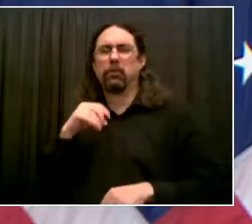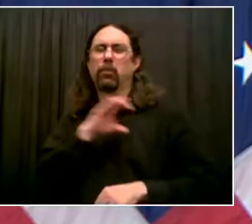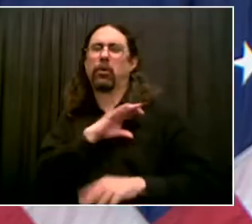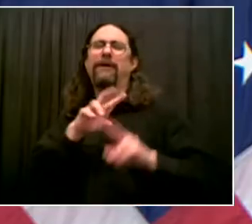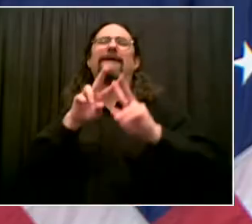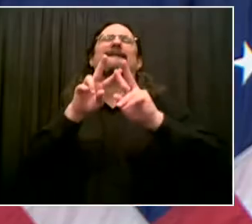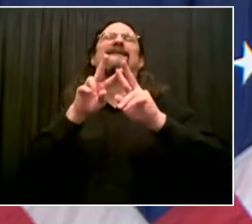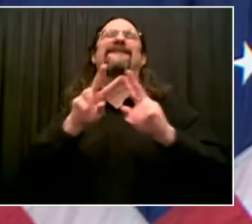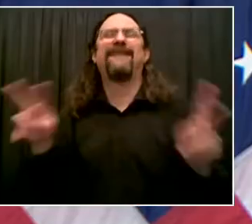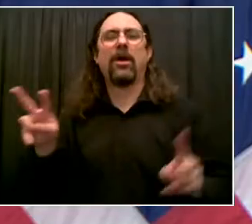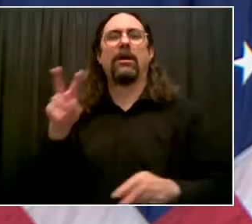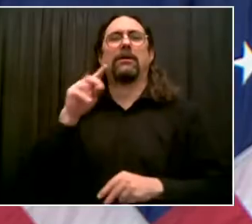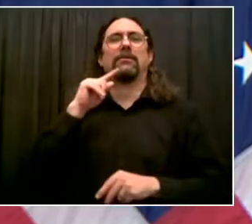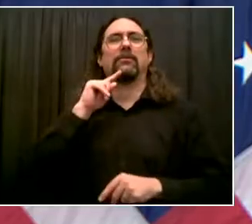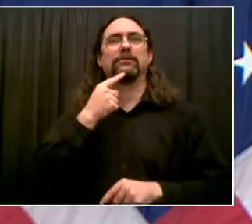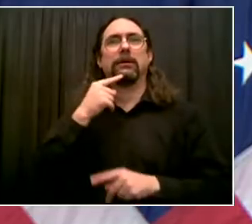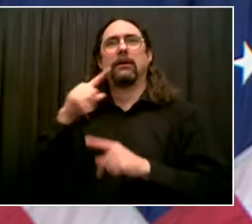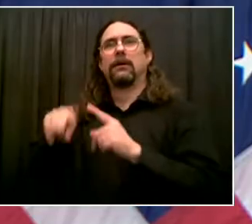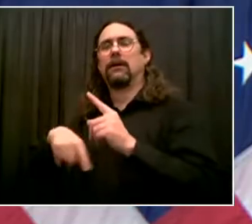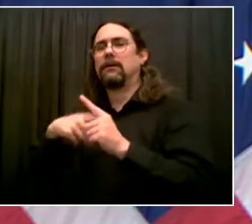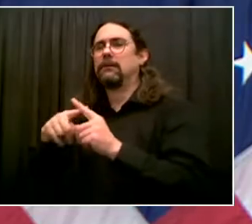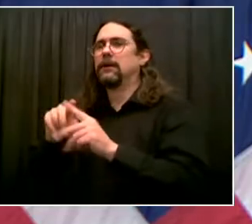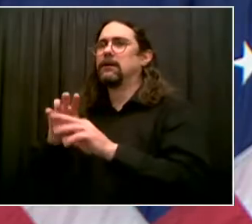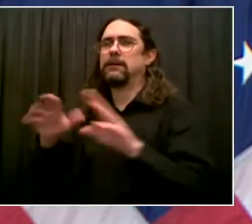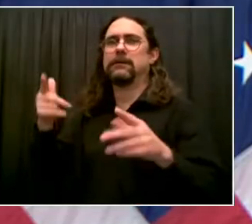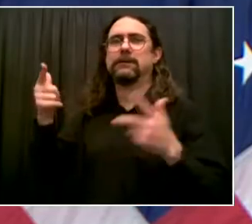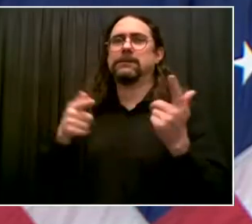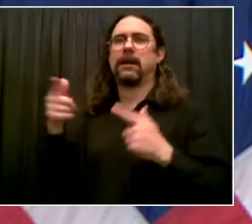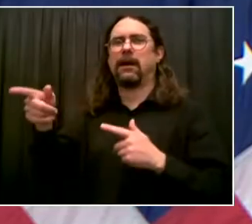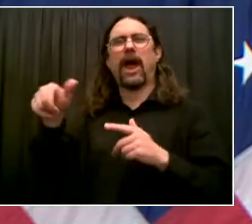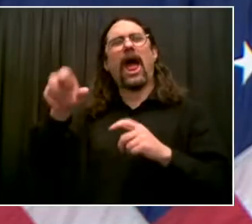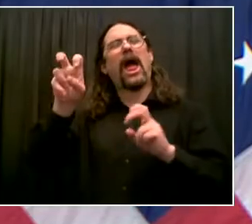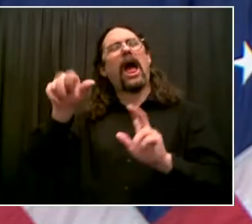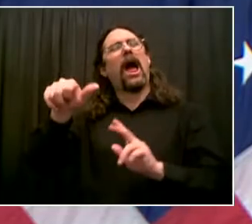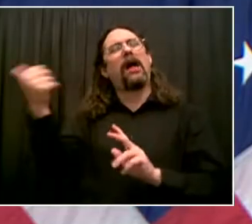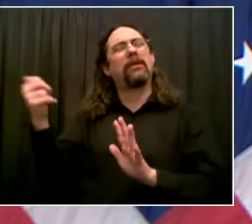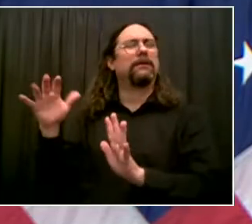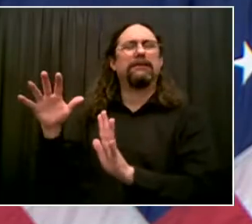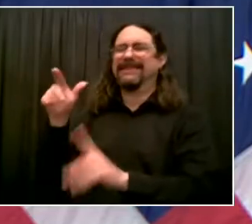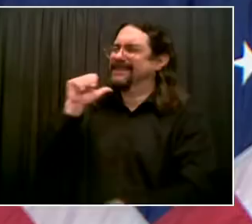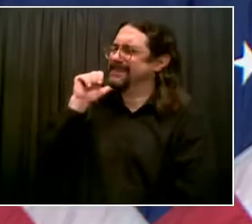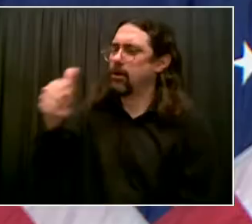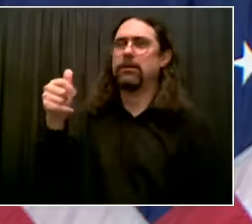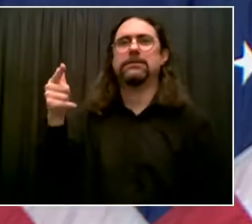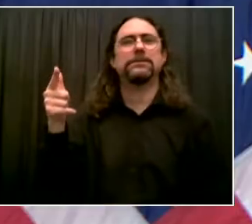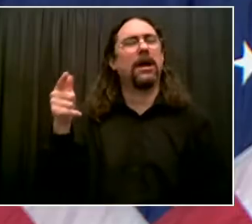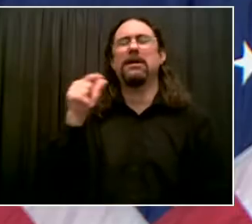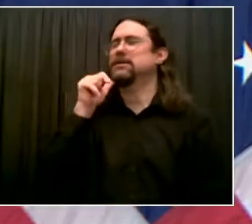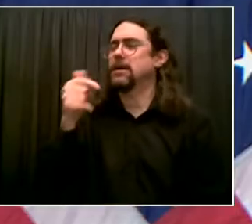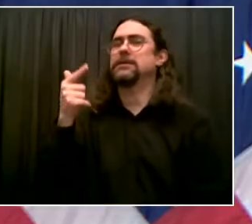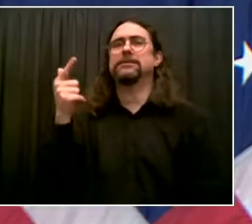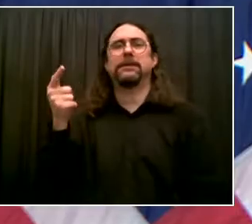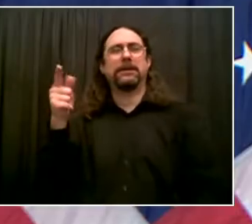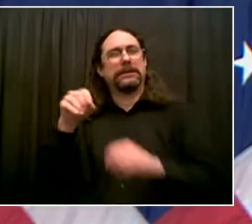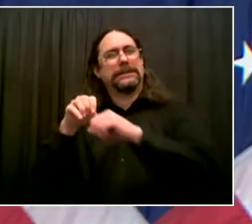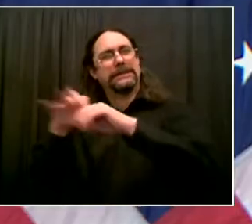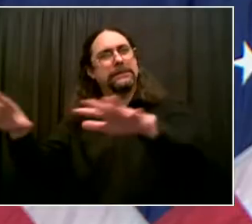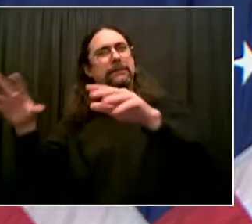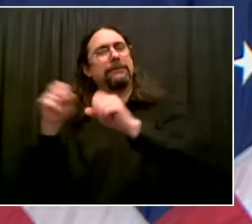PARTNERS TO MAKE THE NOTIFICATIONS AND I THINK THAT'S GOING TO BE AIG B STEP IN THE RIGHT DIRECTION. YOU KNOW WE WANT PEOPLE TO COME